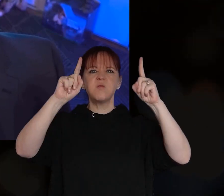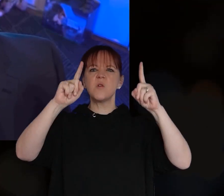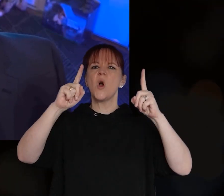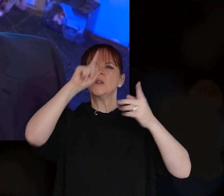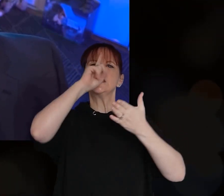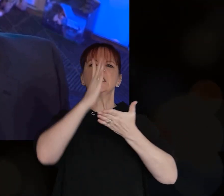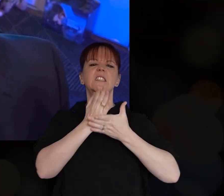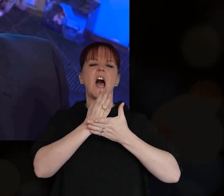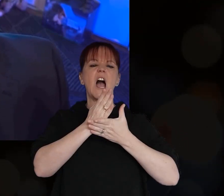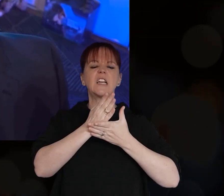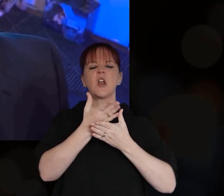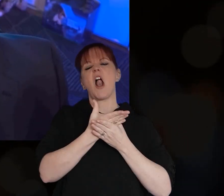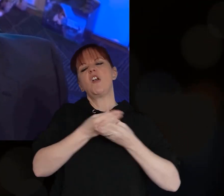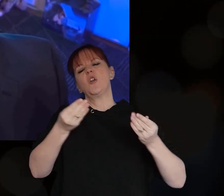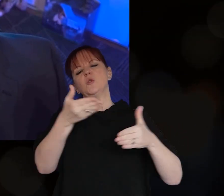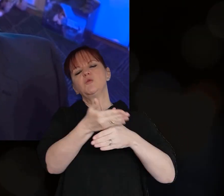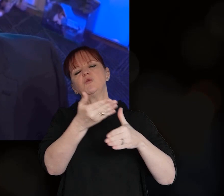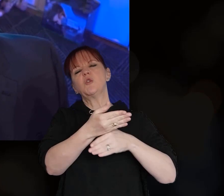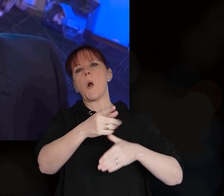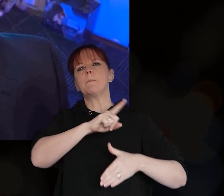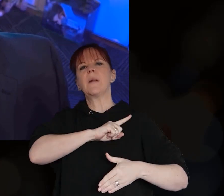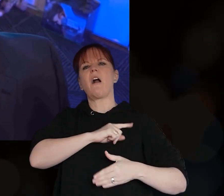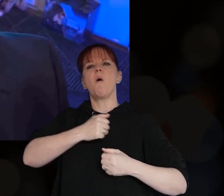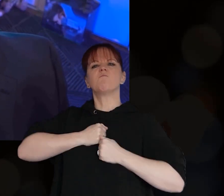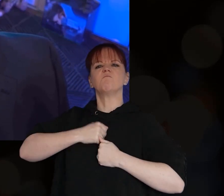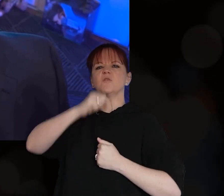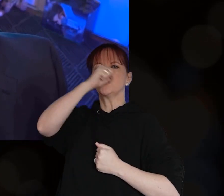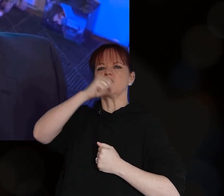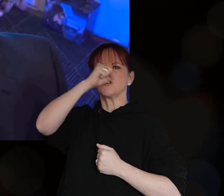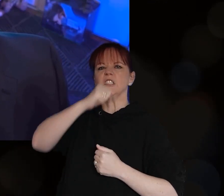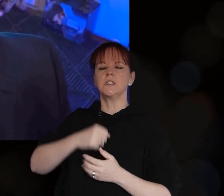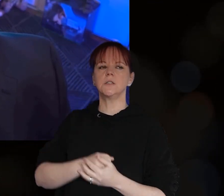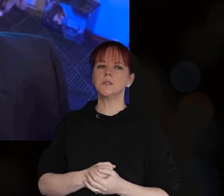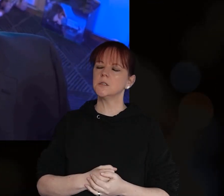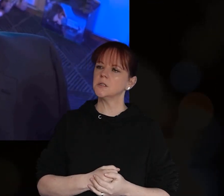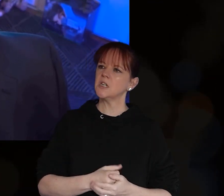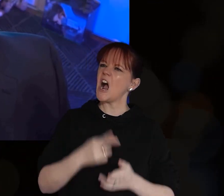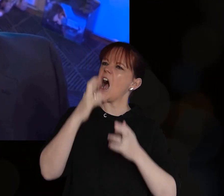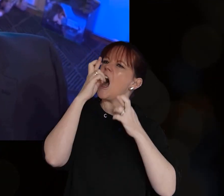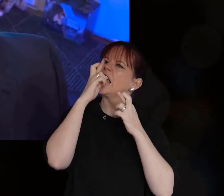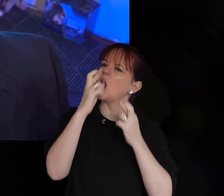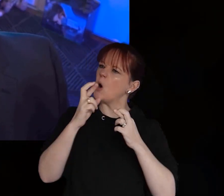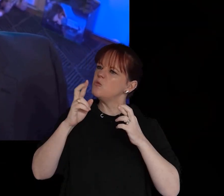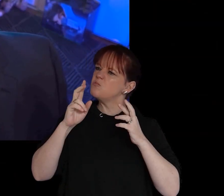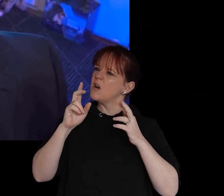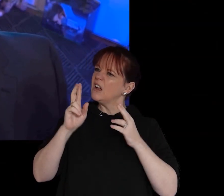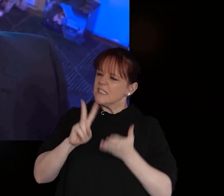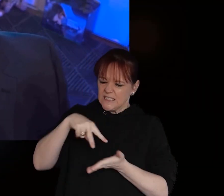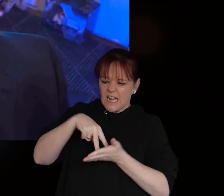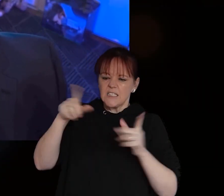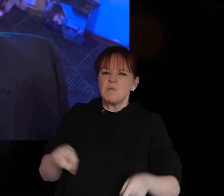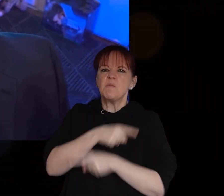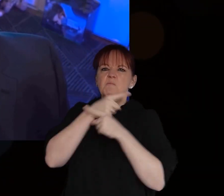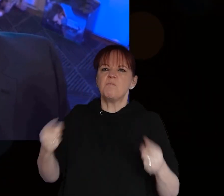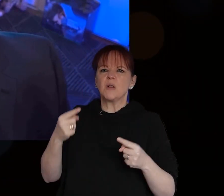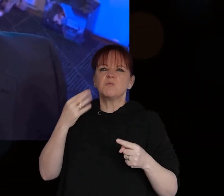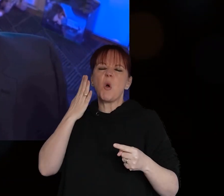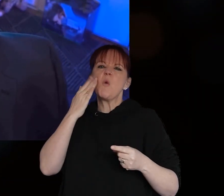because of their own corporate greed. I hope you get stuck on that golden toilet you shit on.